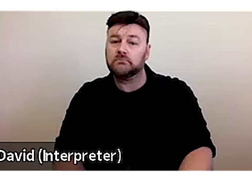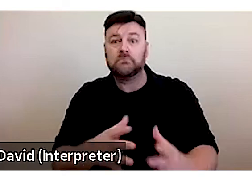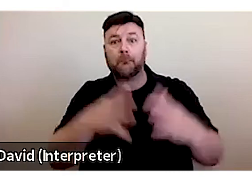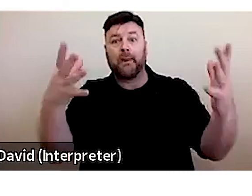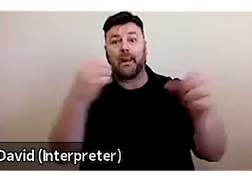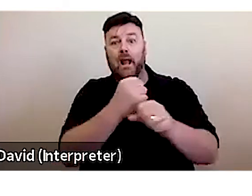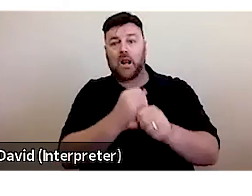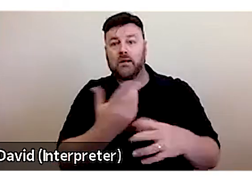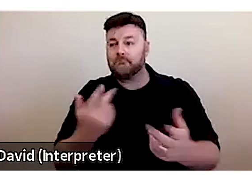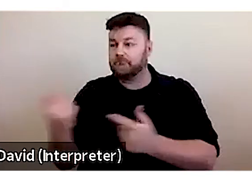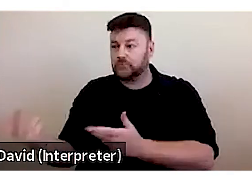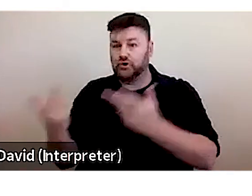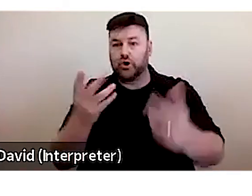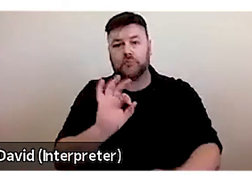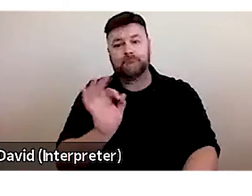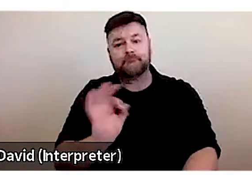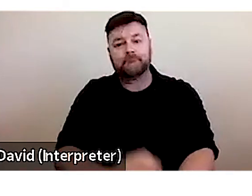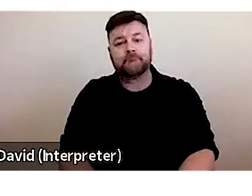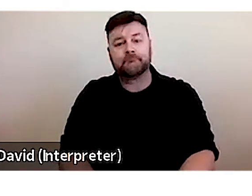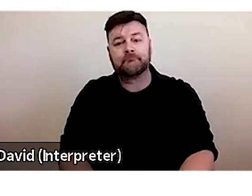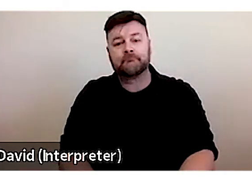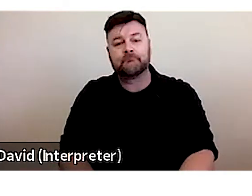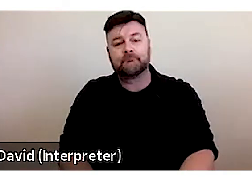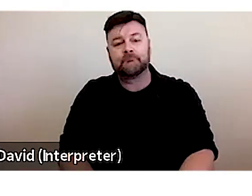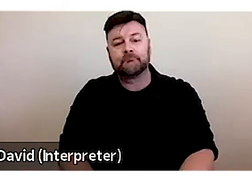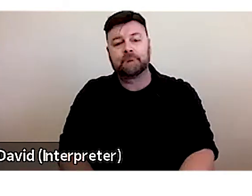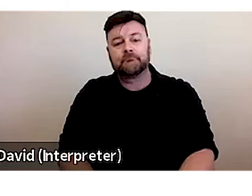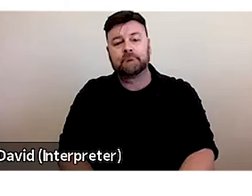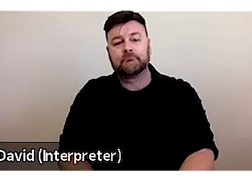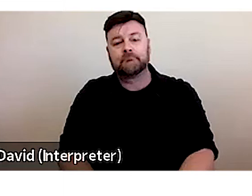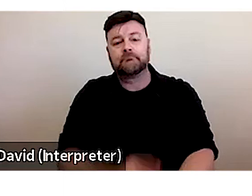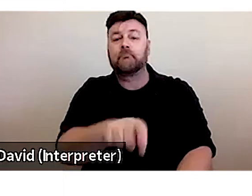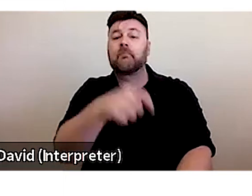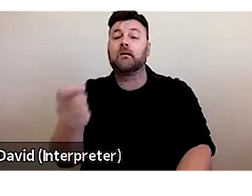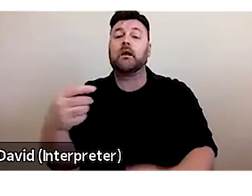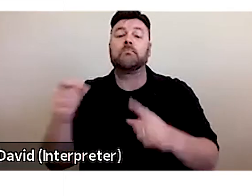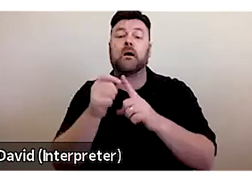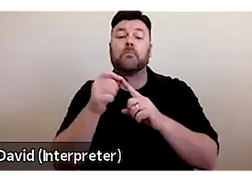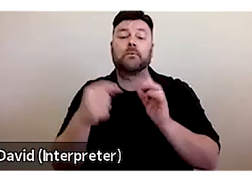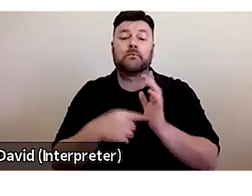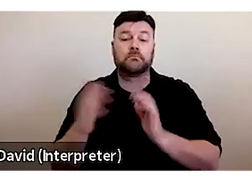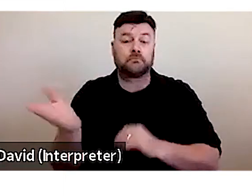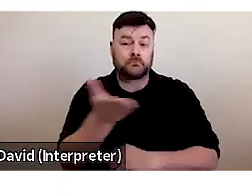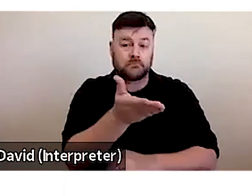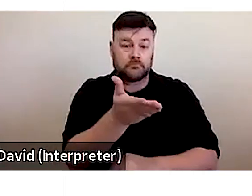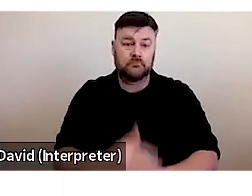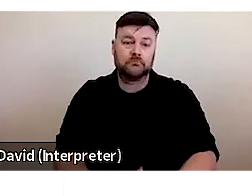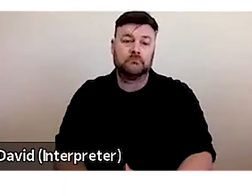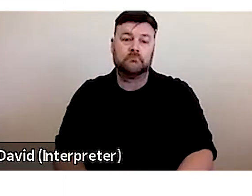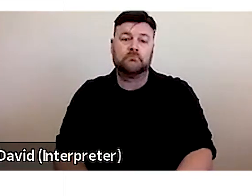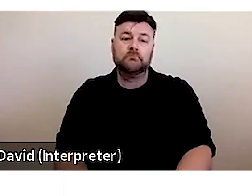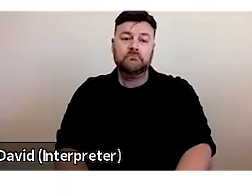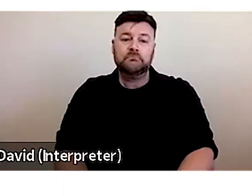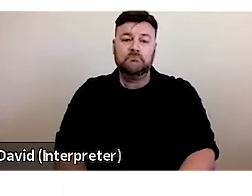Again, start at the top.